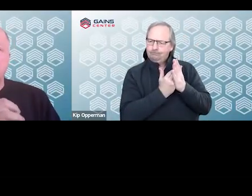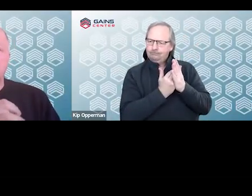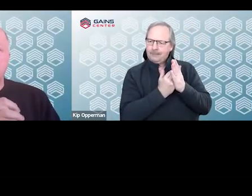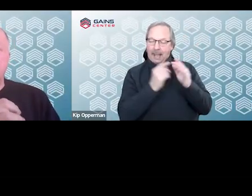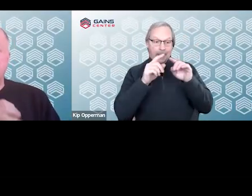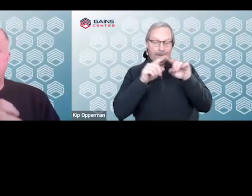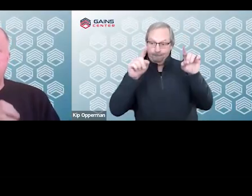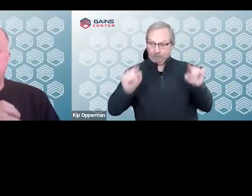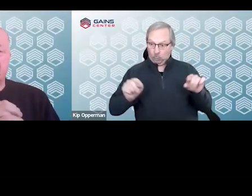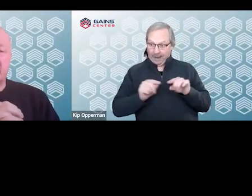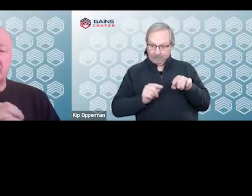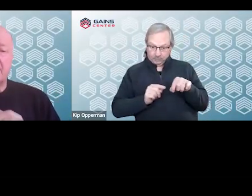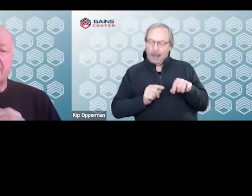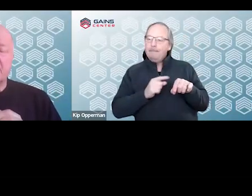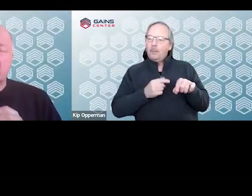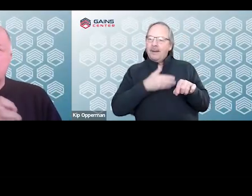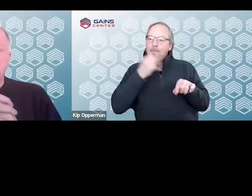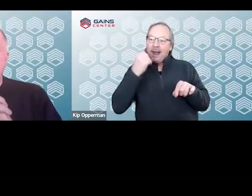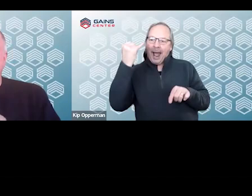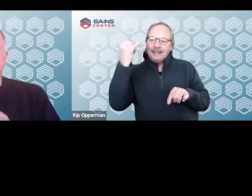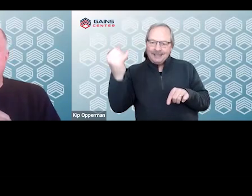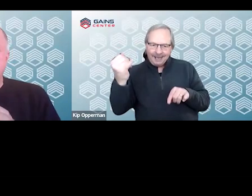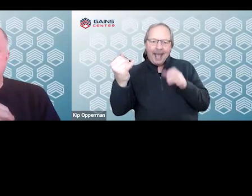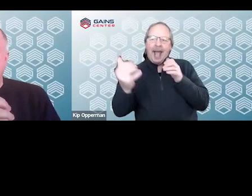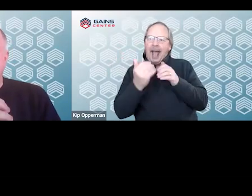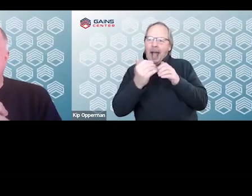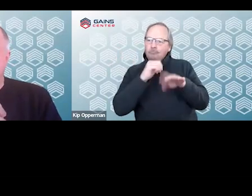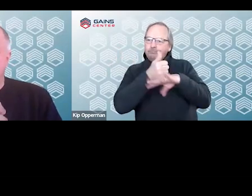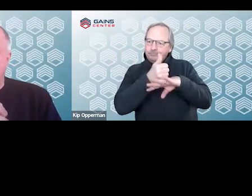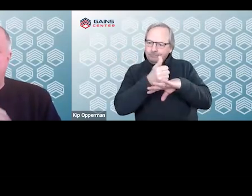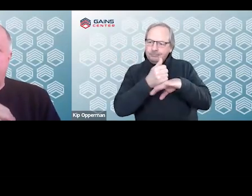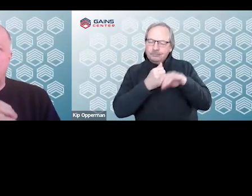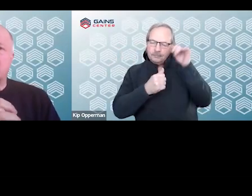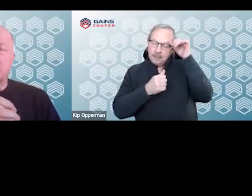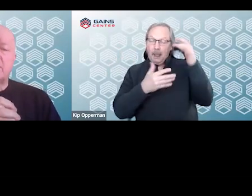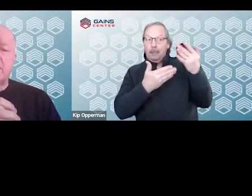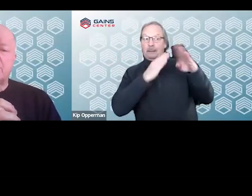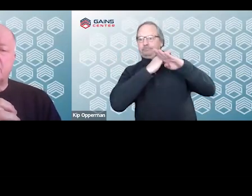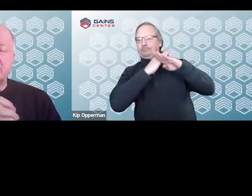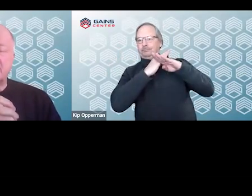but we we're getting a better idea. What the biggest obstacle right now for many people